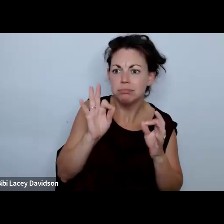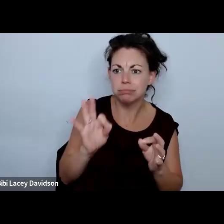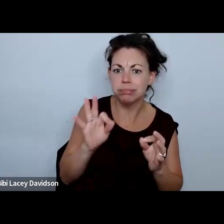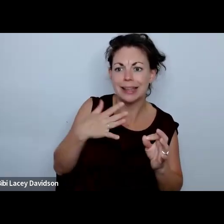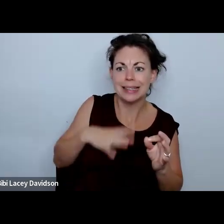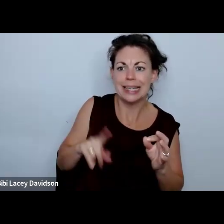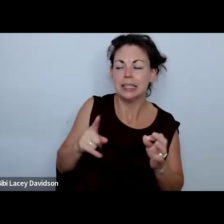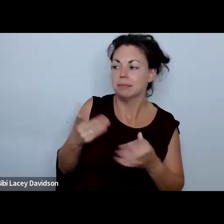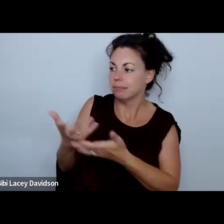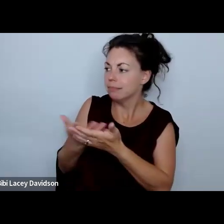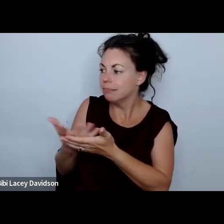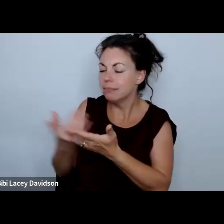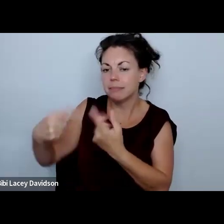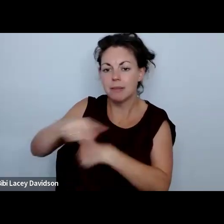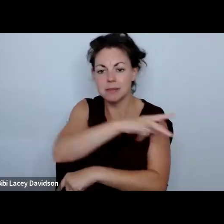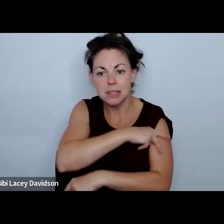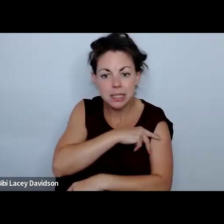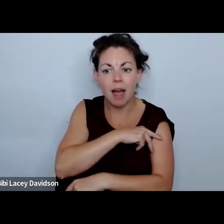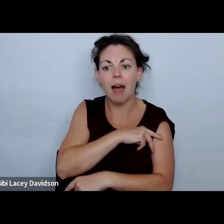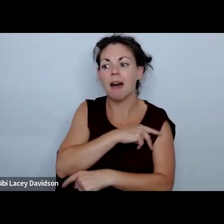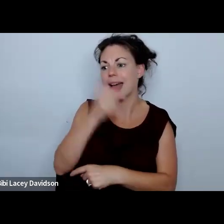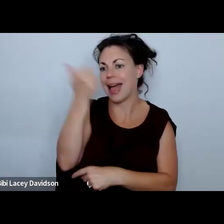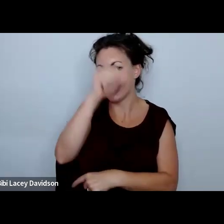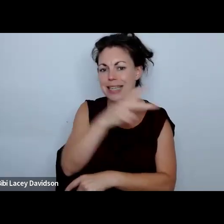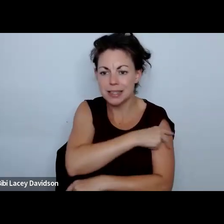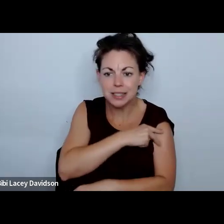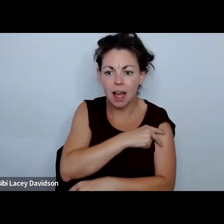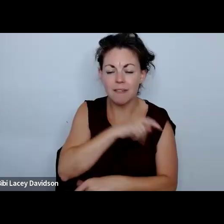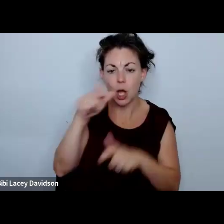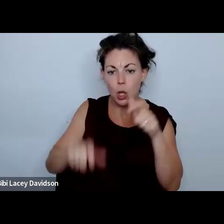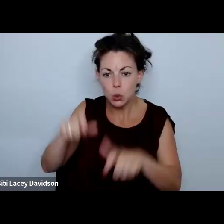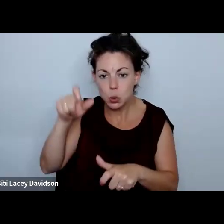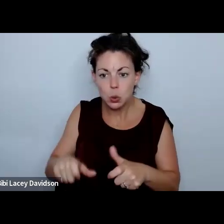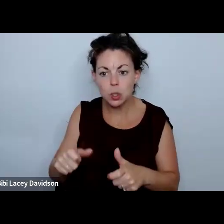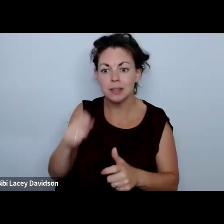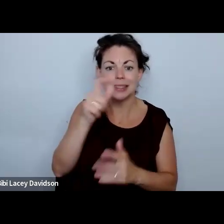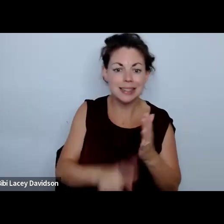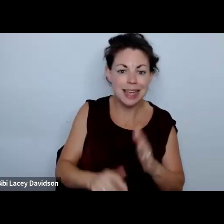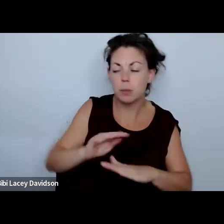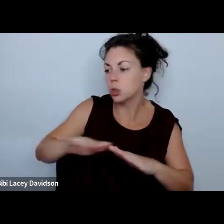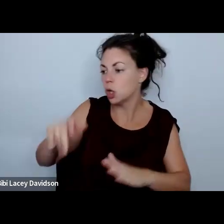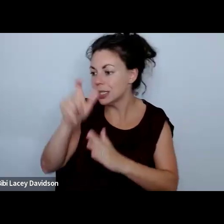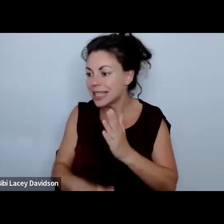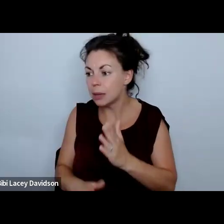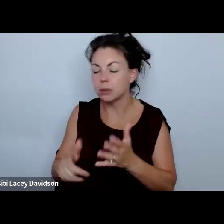of their worries about what that might look like for them, and really allowed me to practice